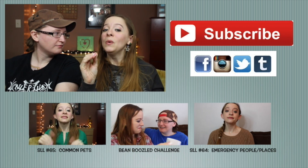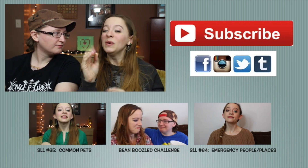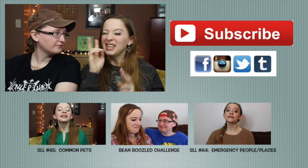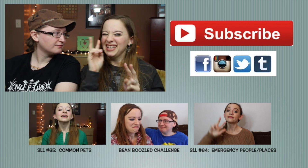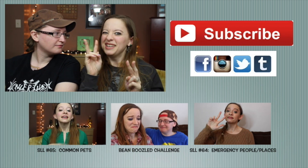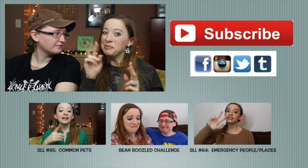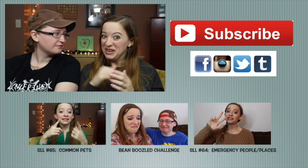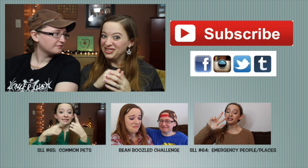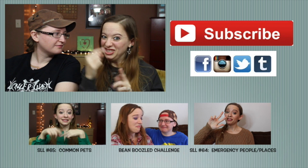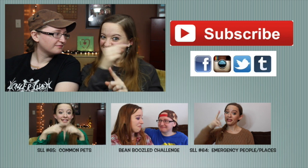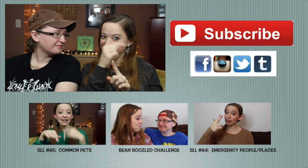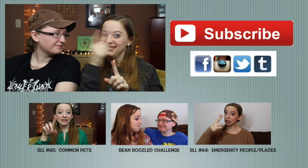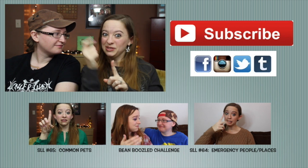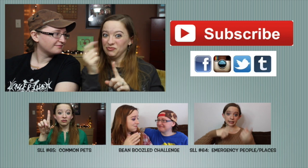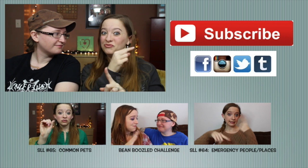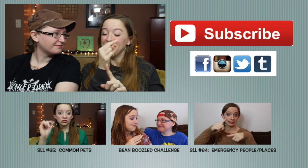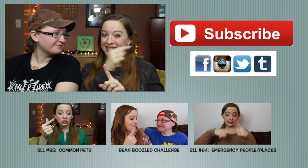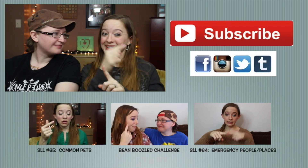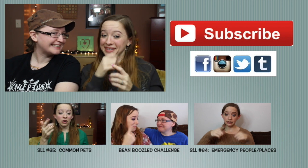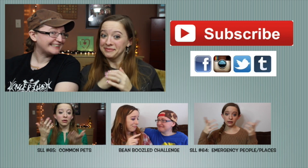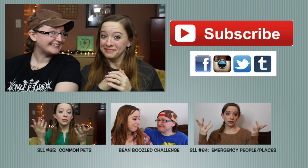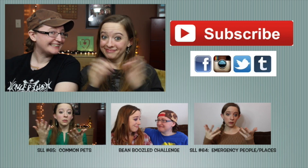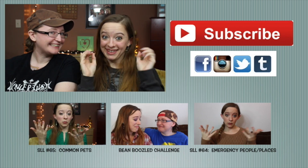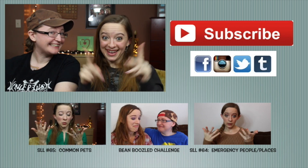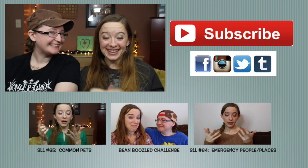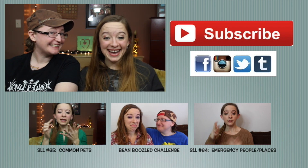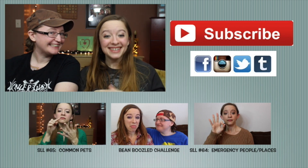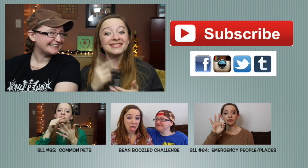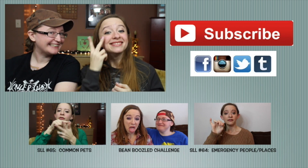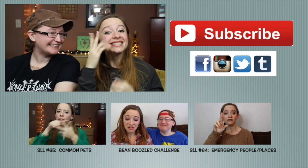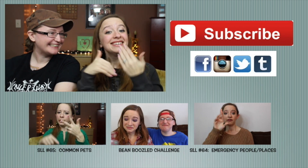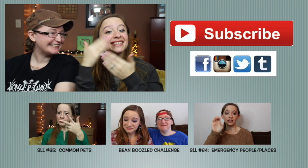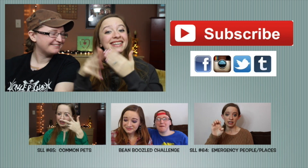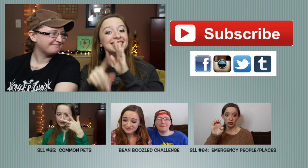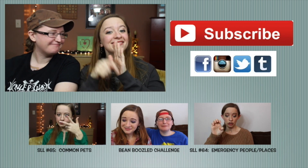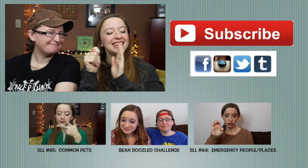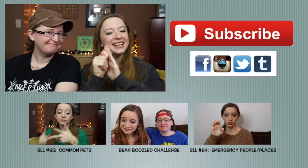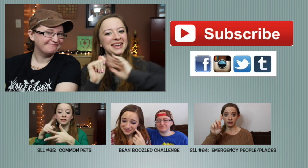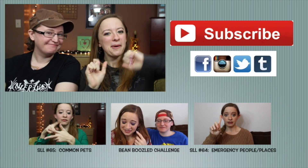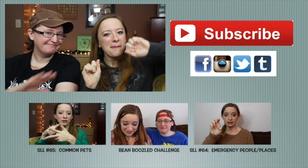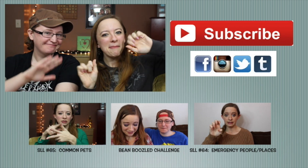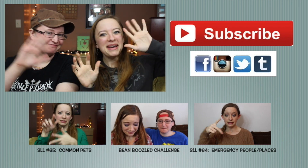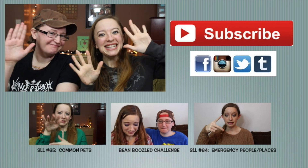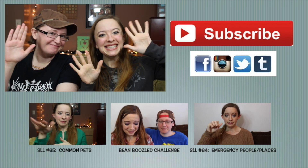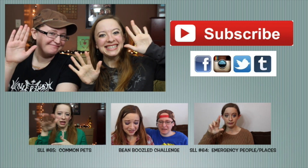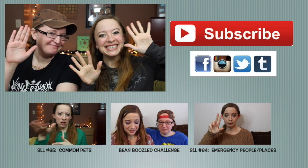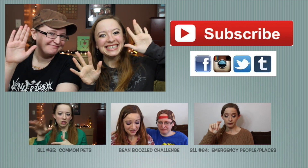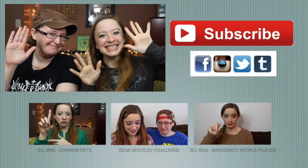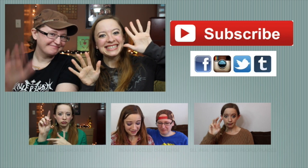So keep watching and SUBSCRIBE! Alright guys I'll see you in the next one. BYE!